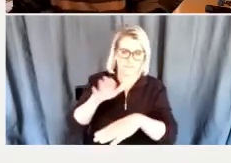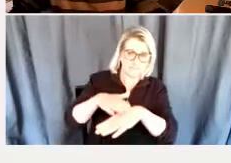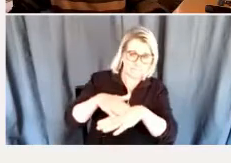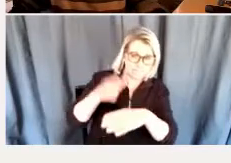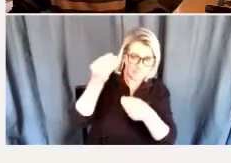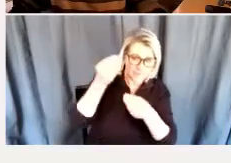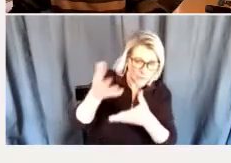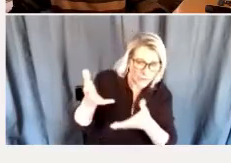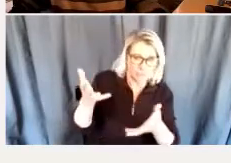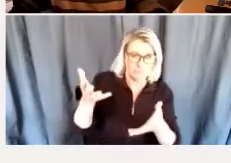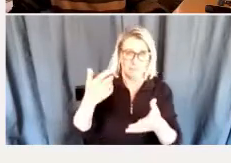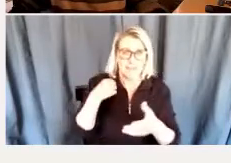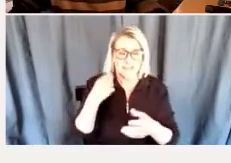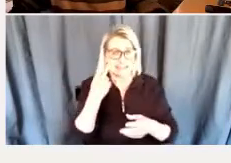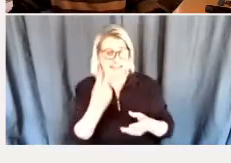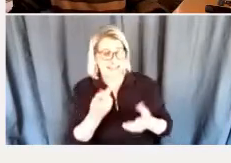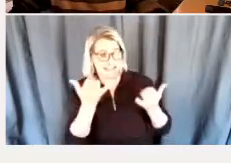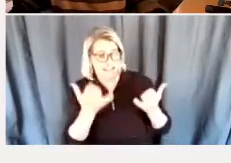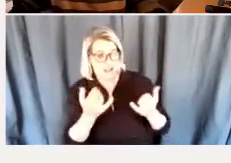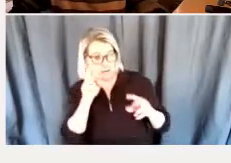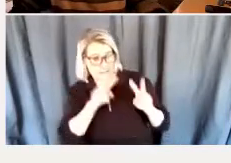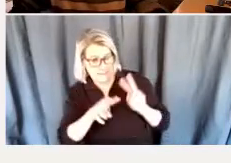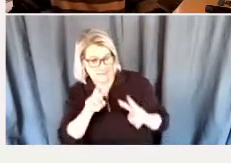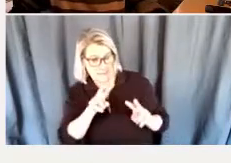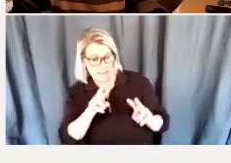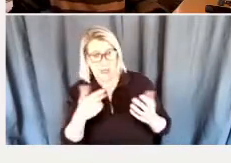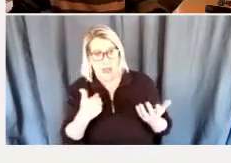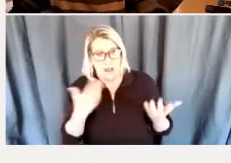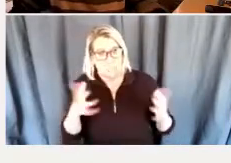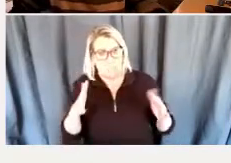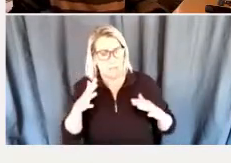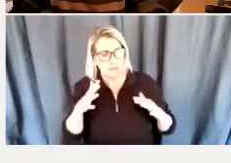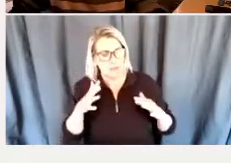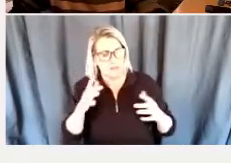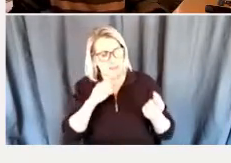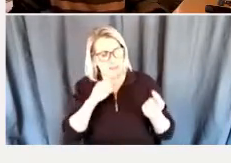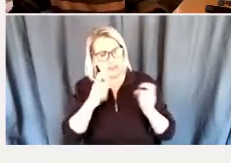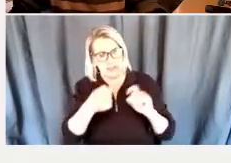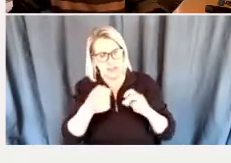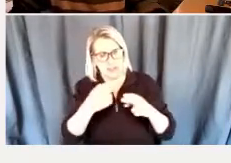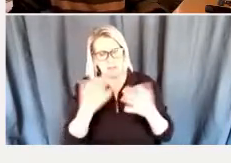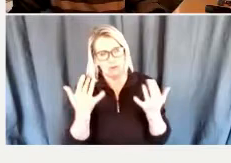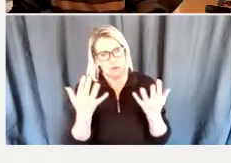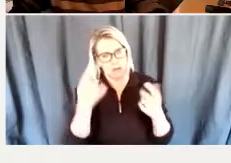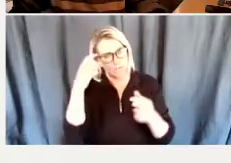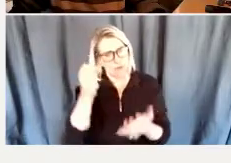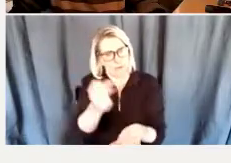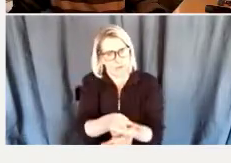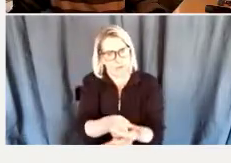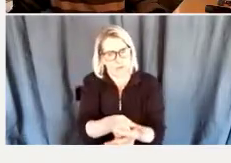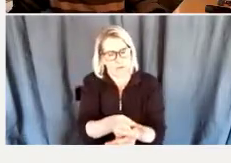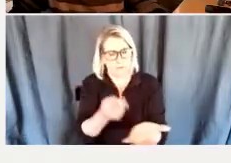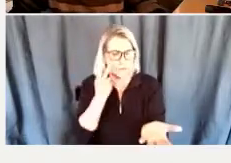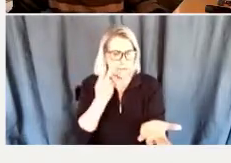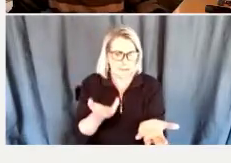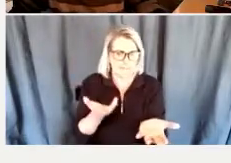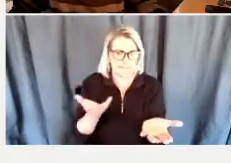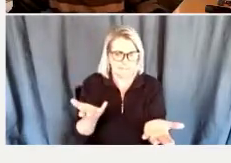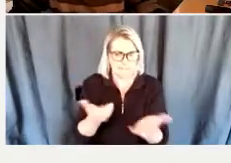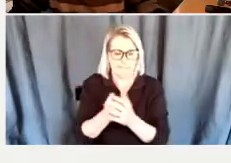I can see now the change I made is waiting for approval, I'm going to review, but I'm